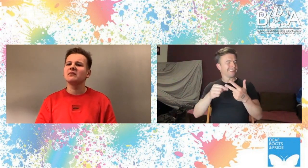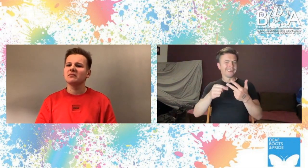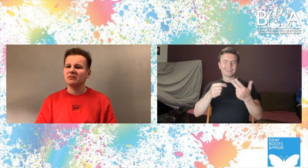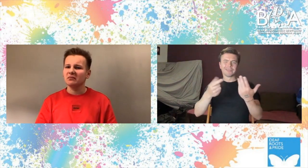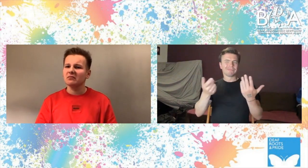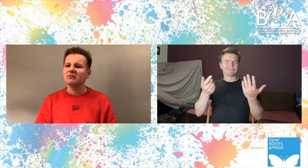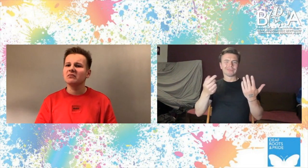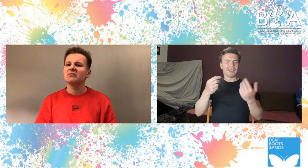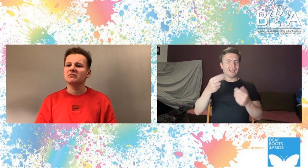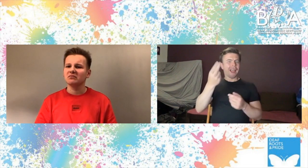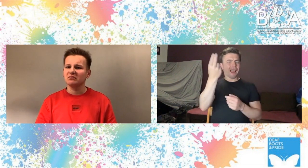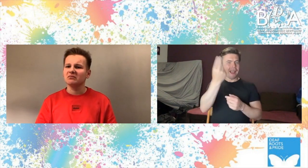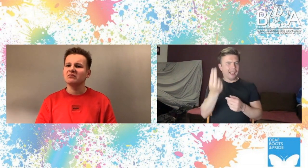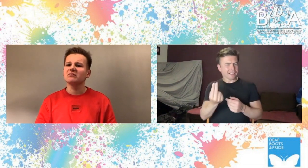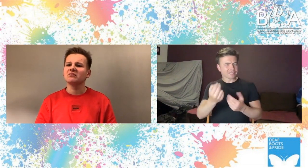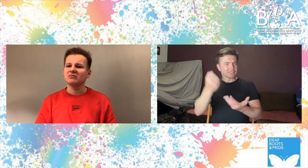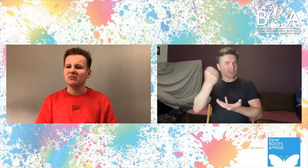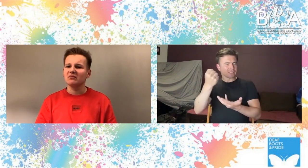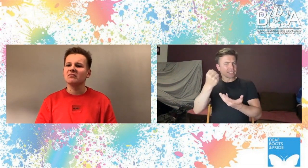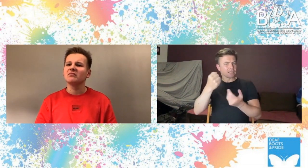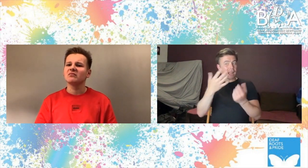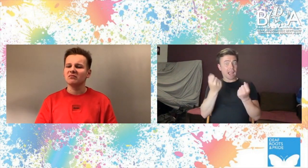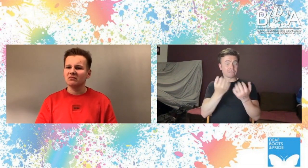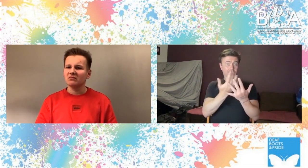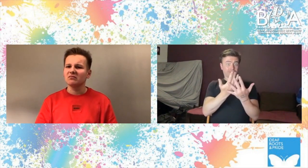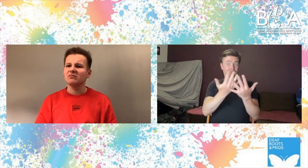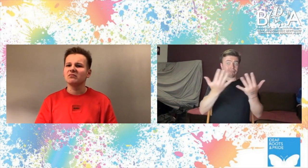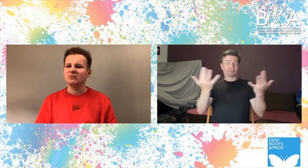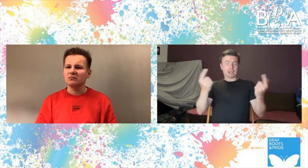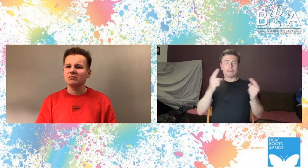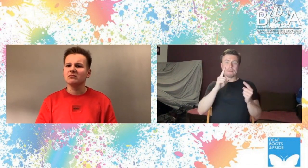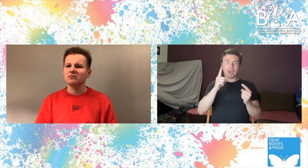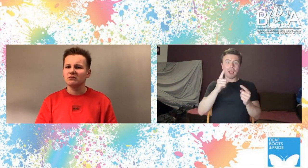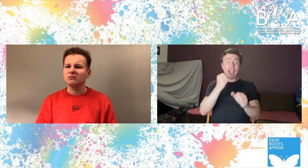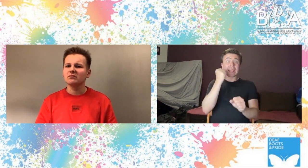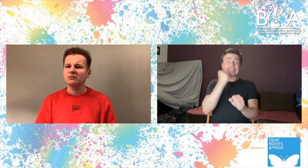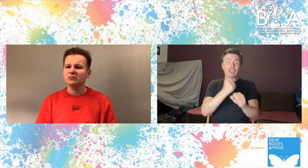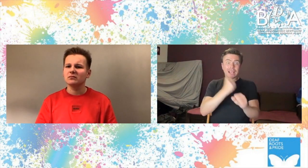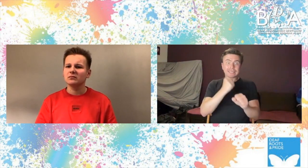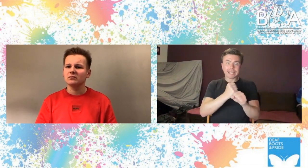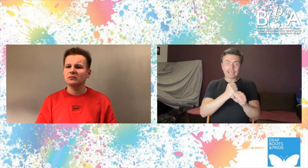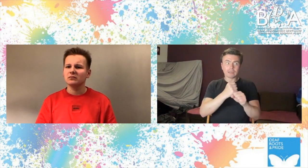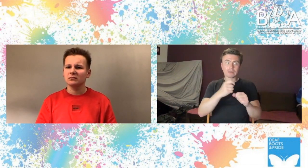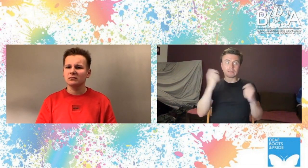the Arts Council. There are lots of different bodies, but you can’t guarantee